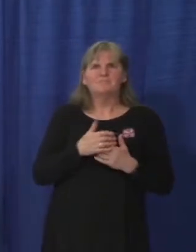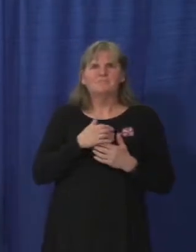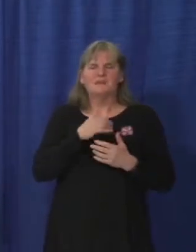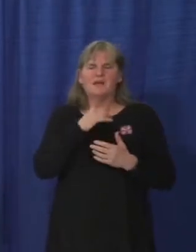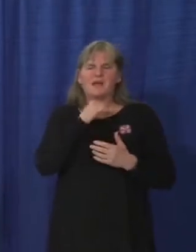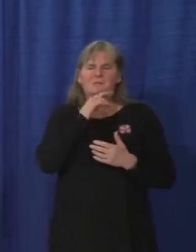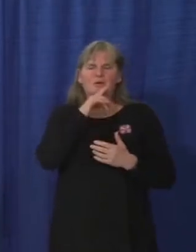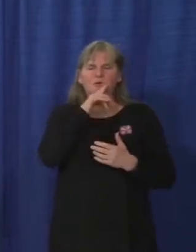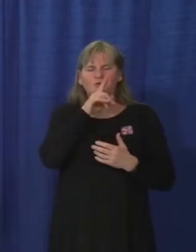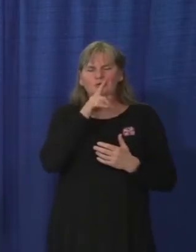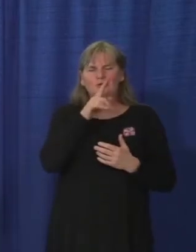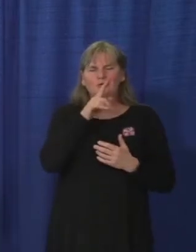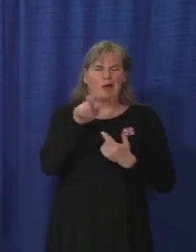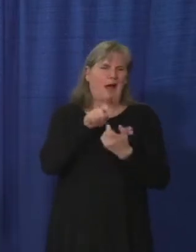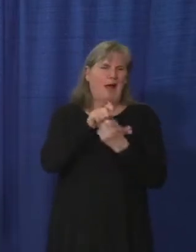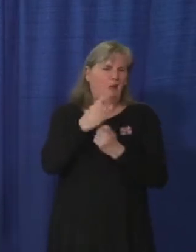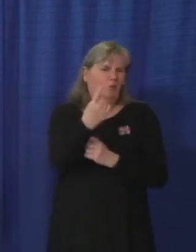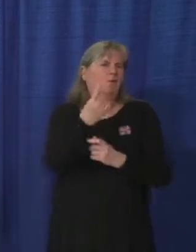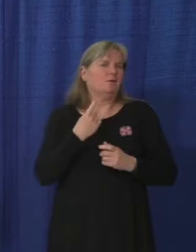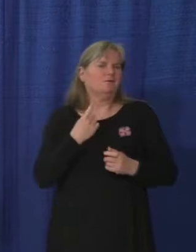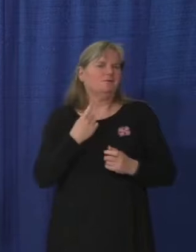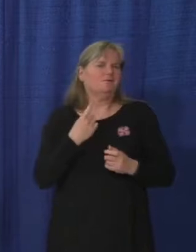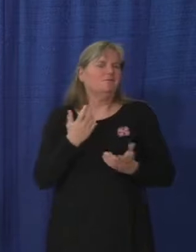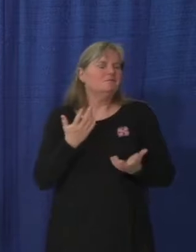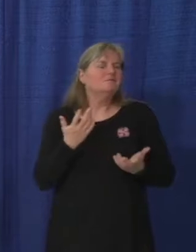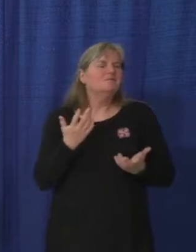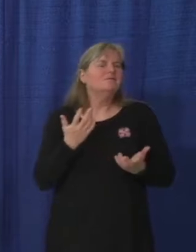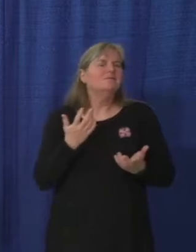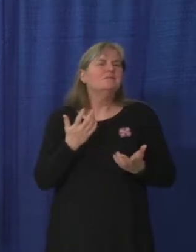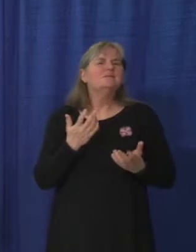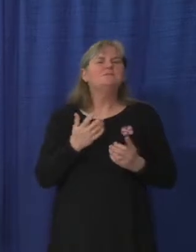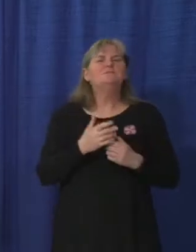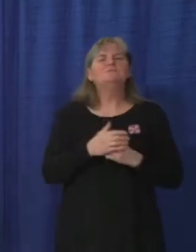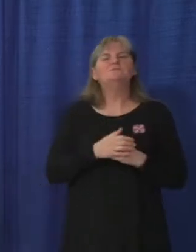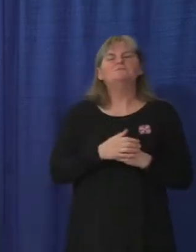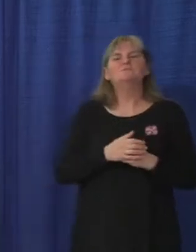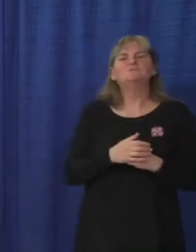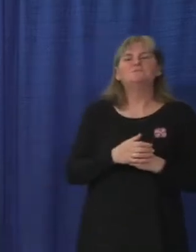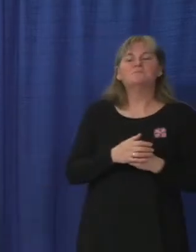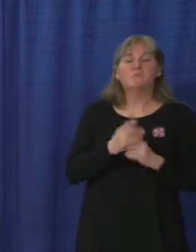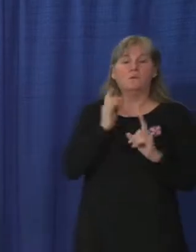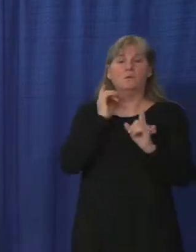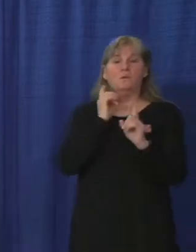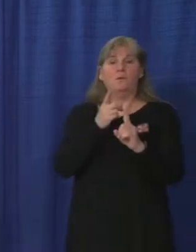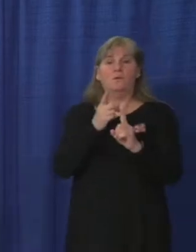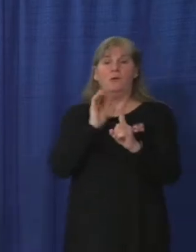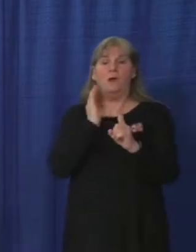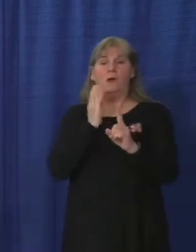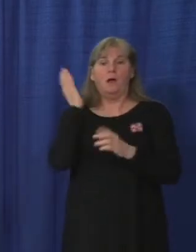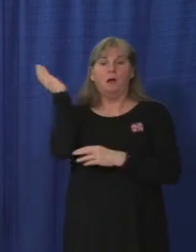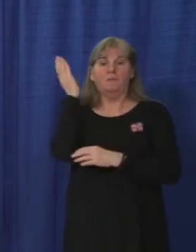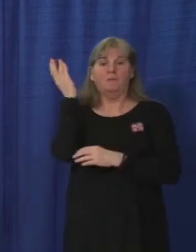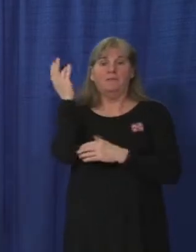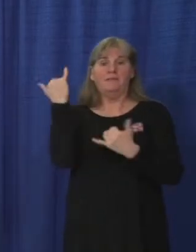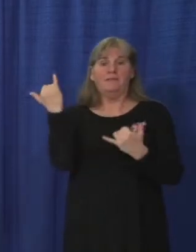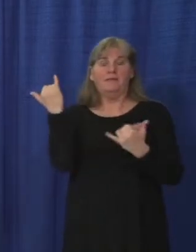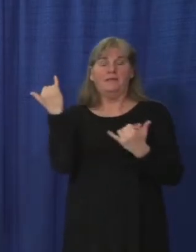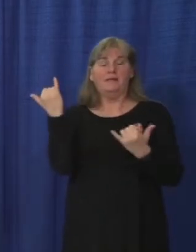accurate. What we were sharing today, first of all, a series -- a